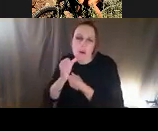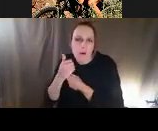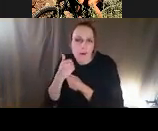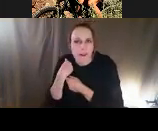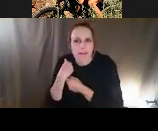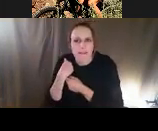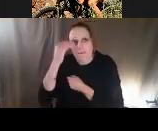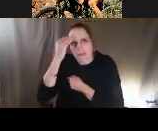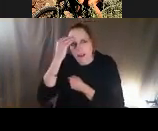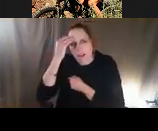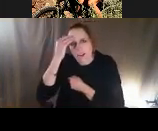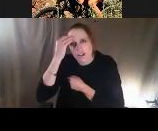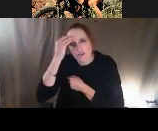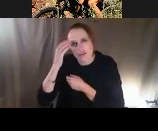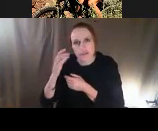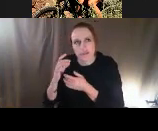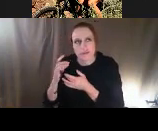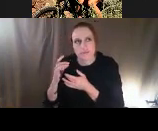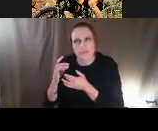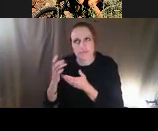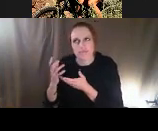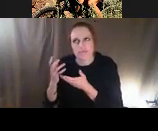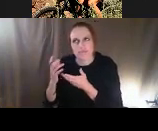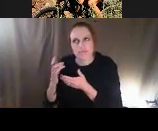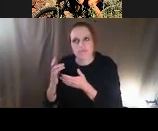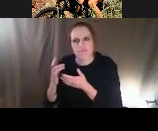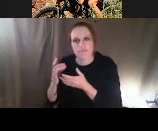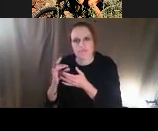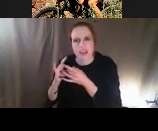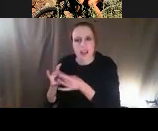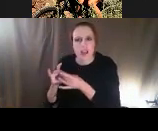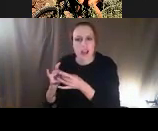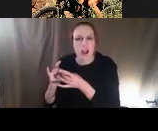been given by their ancestors.